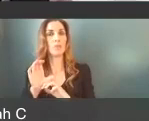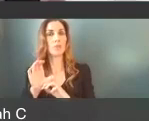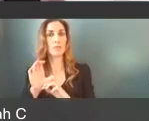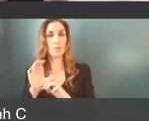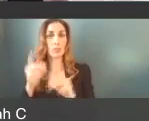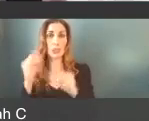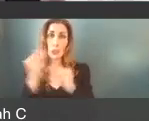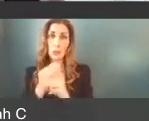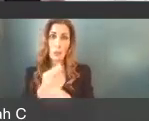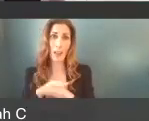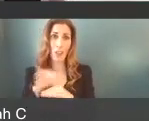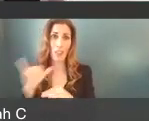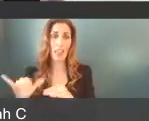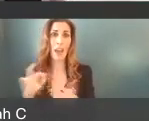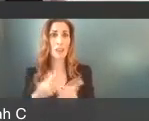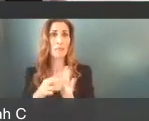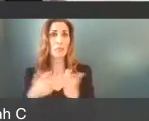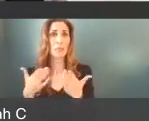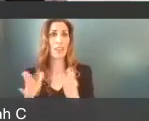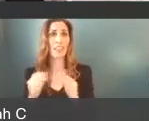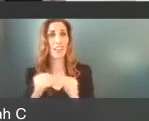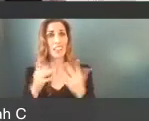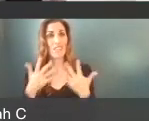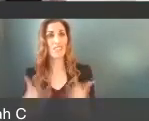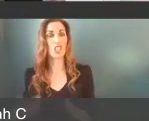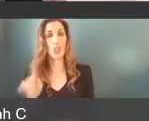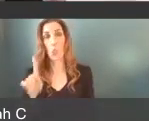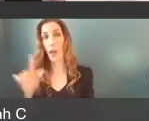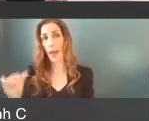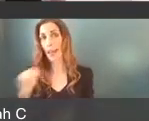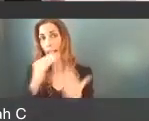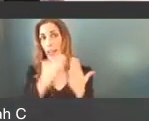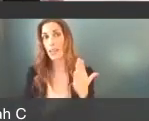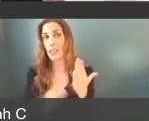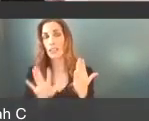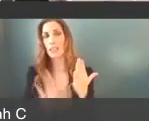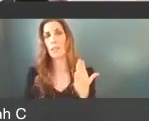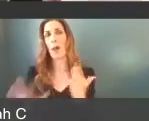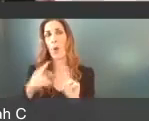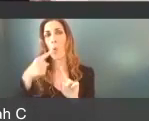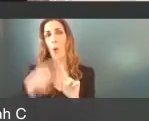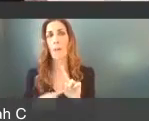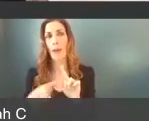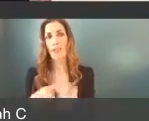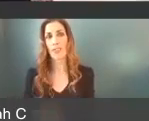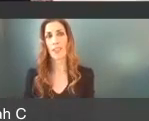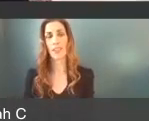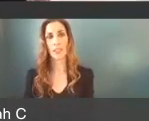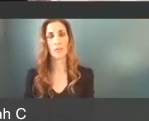that. That should let us get through that 1A list in about a month. At the same time, President Biden